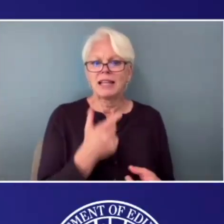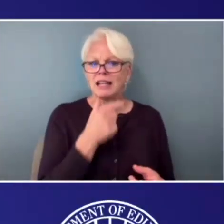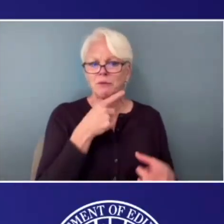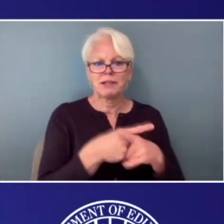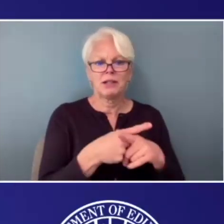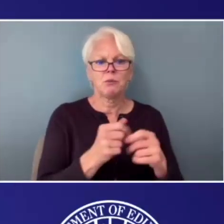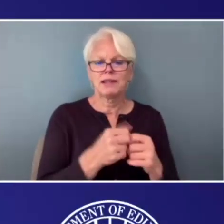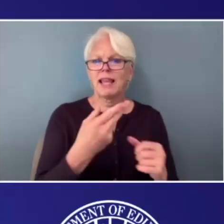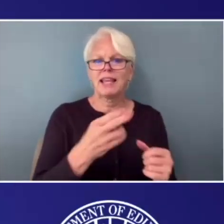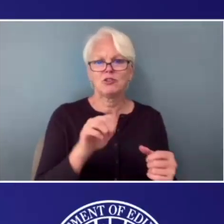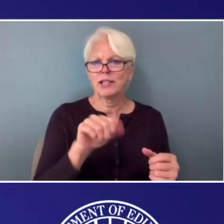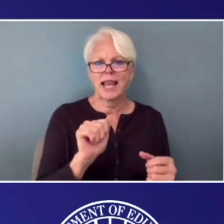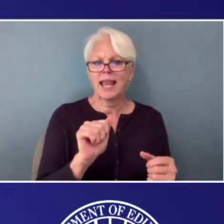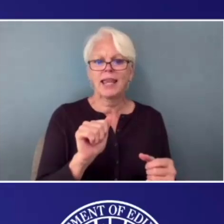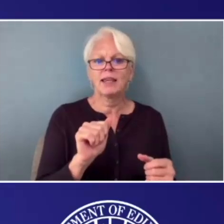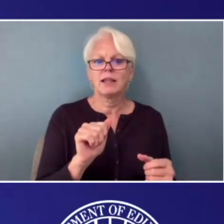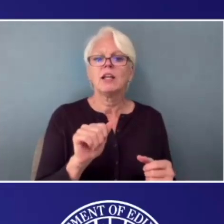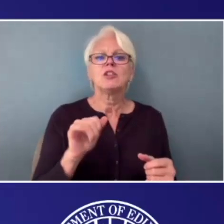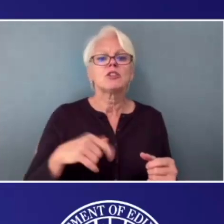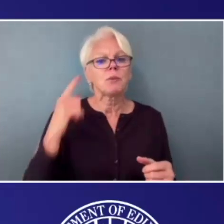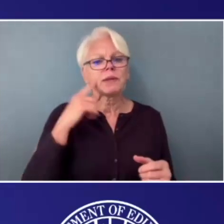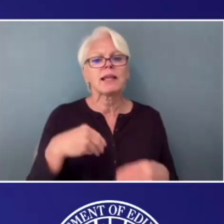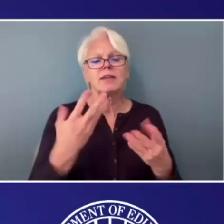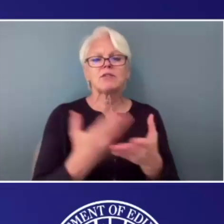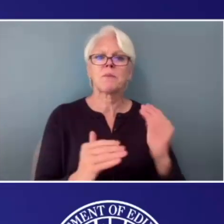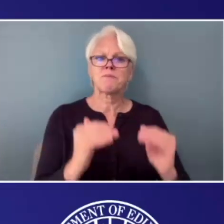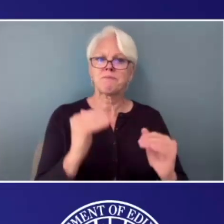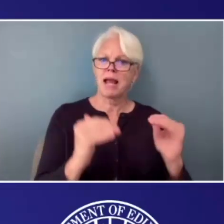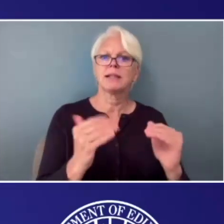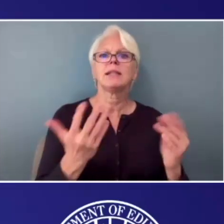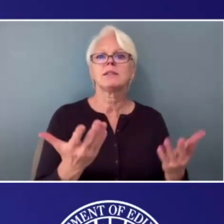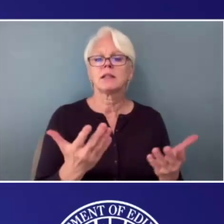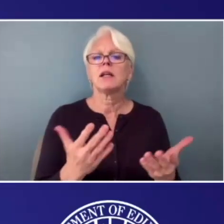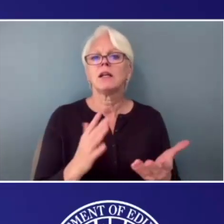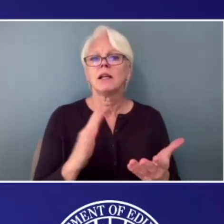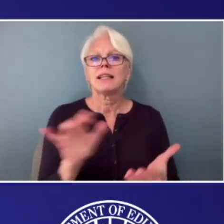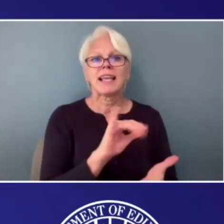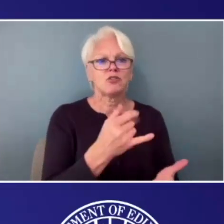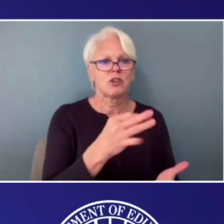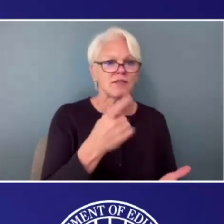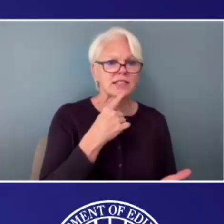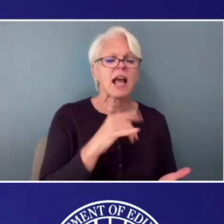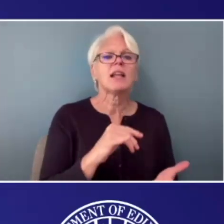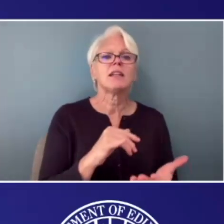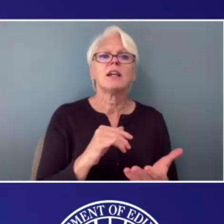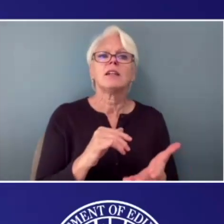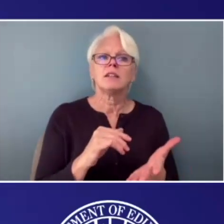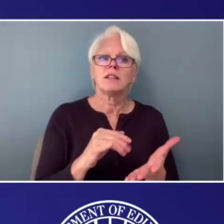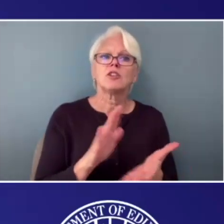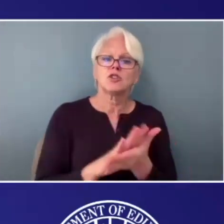bit of a balancing thing. You know, it's giving the schools, as Jeff said, the ability to preserve the status quo, to give their students what --